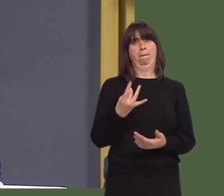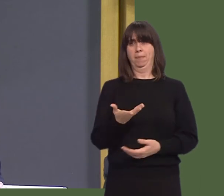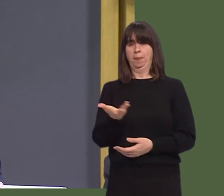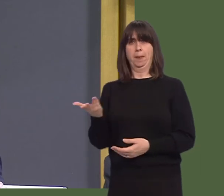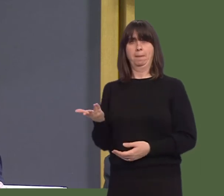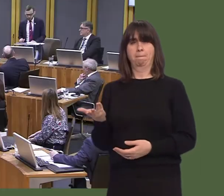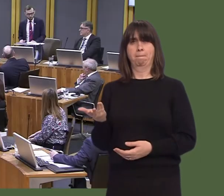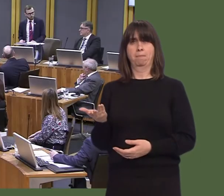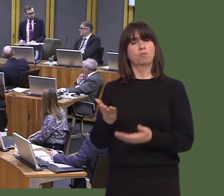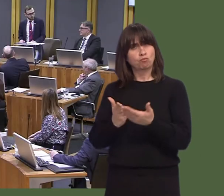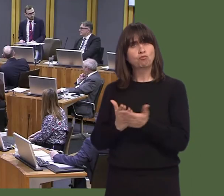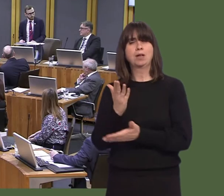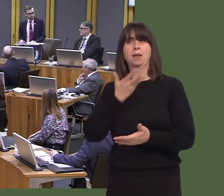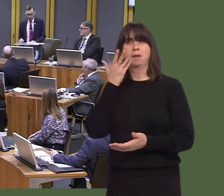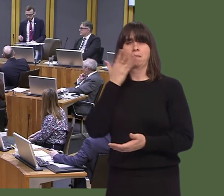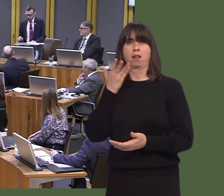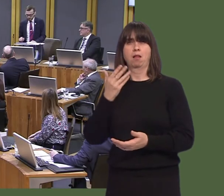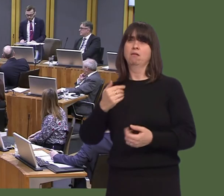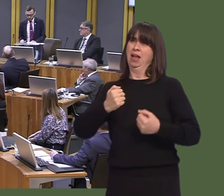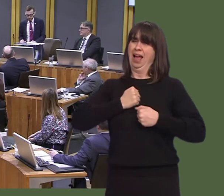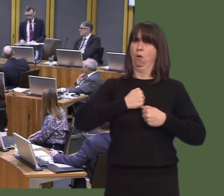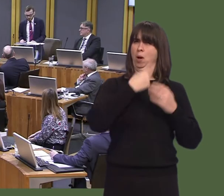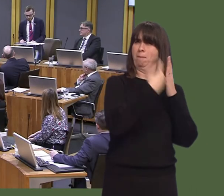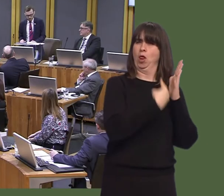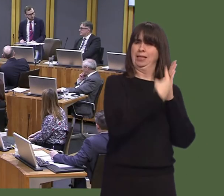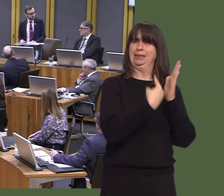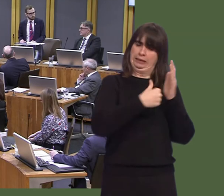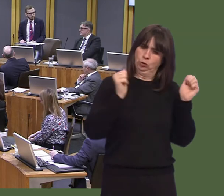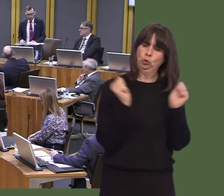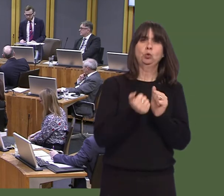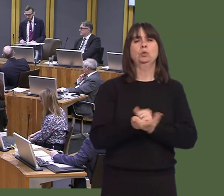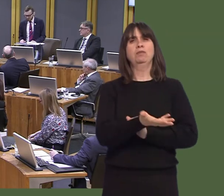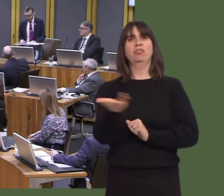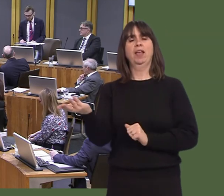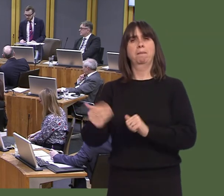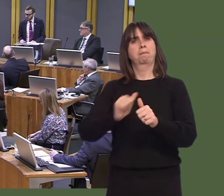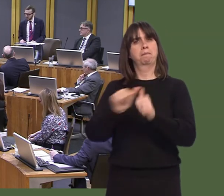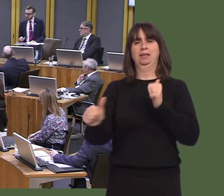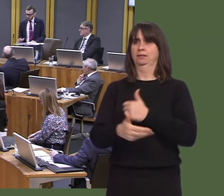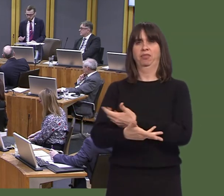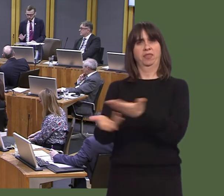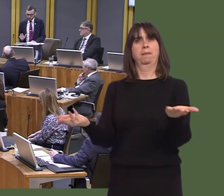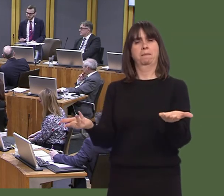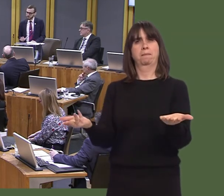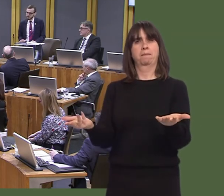Russell George AM: Post Brexit, First Minister, can I ask what plans does the Welsh Government have to dramatically increase Wales's economic intelligence capacity in order to improve